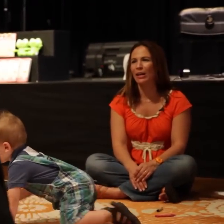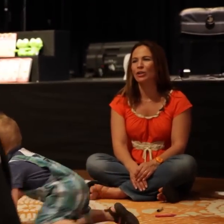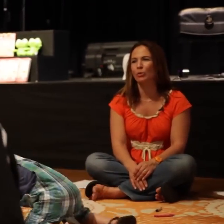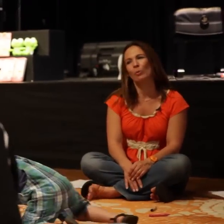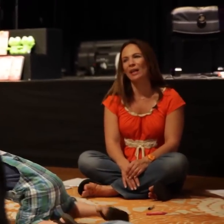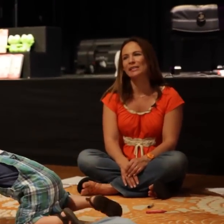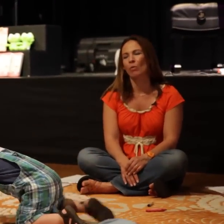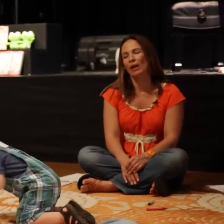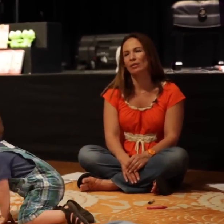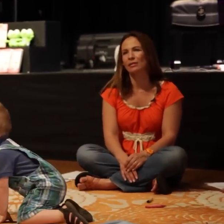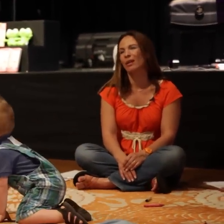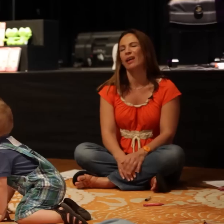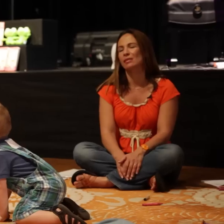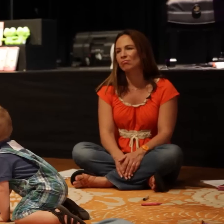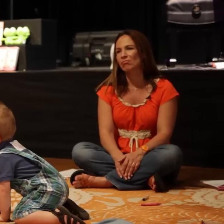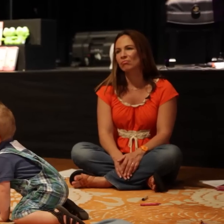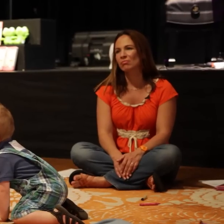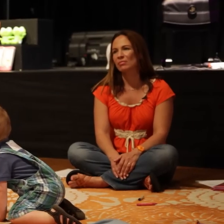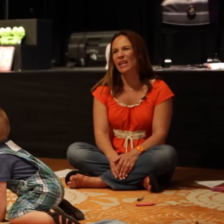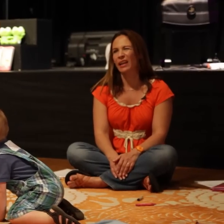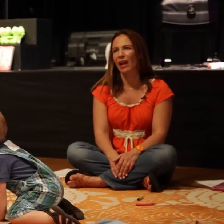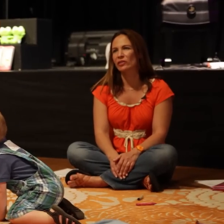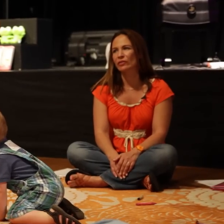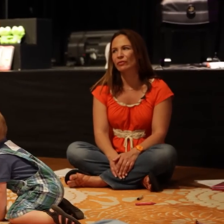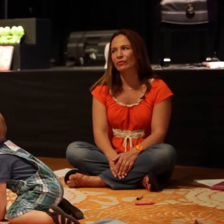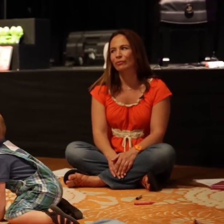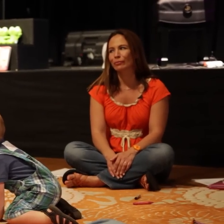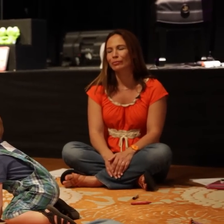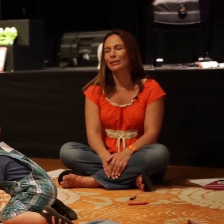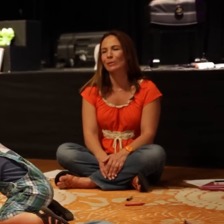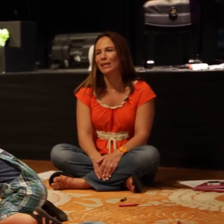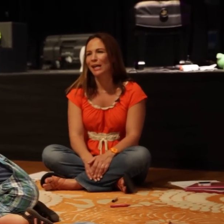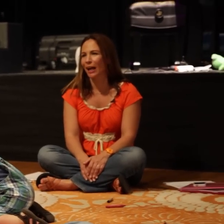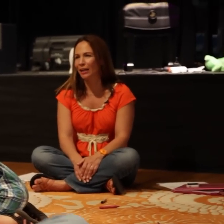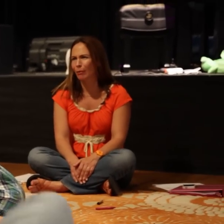I guess you could throw it back and say take a guess and see what they say.